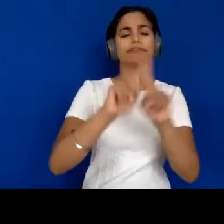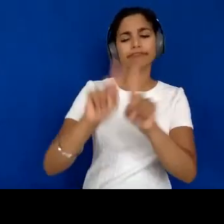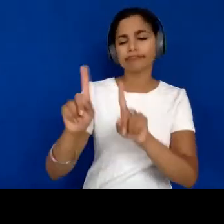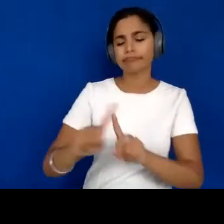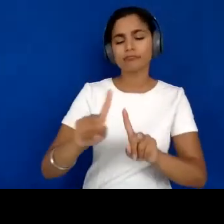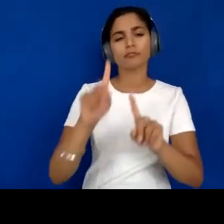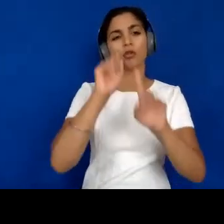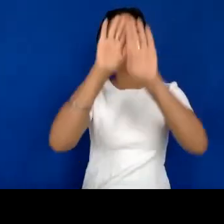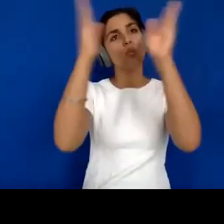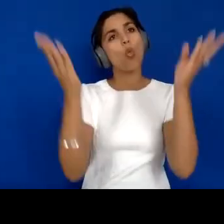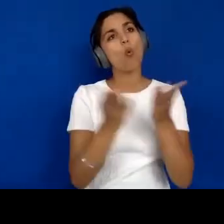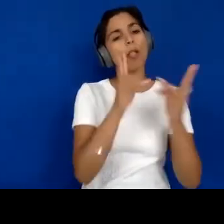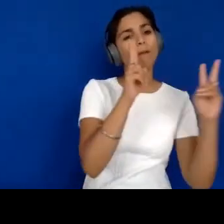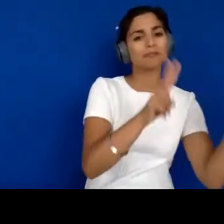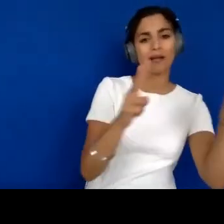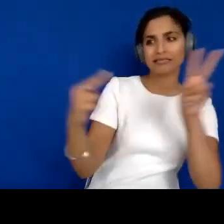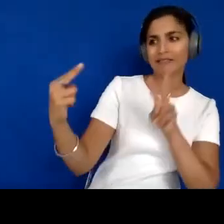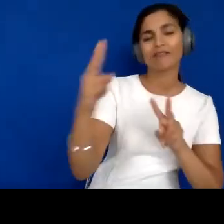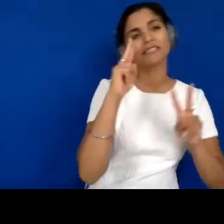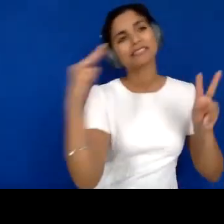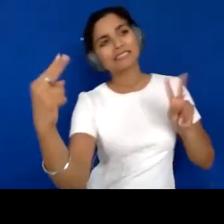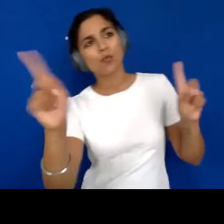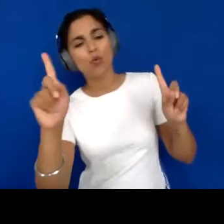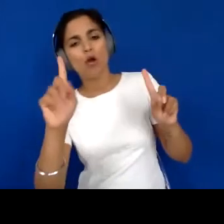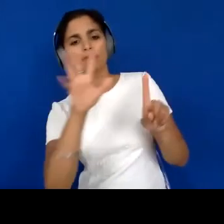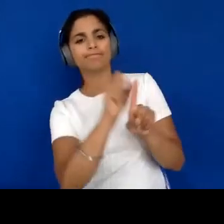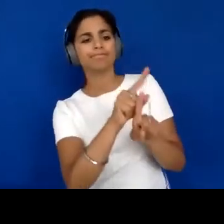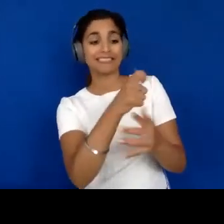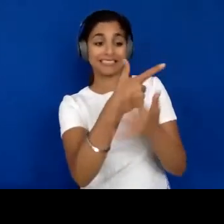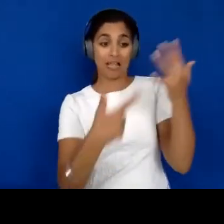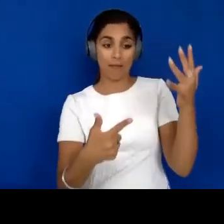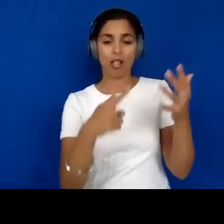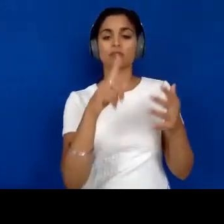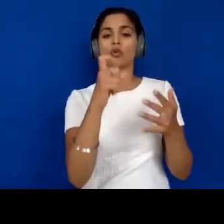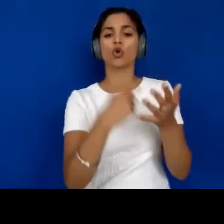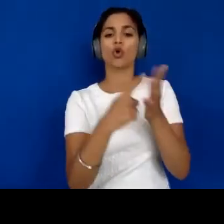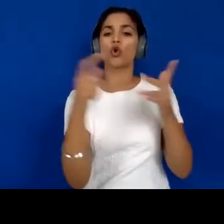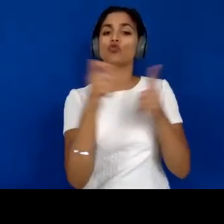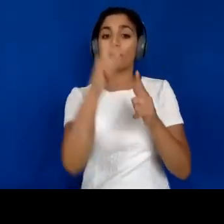disabled / creep experiences in the bodies of people in an inaccessible